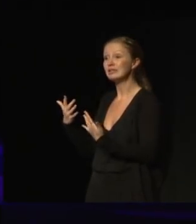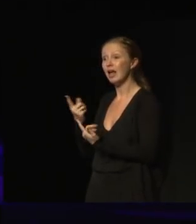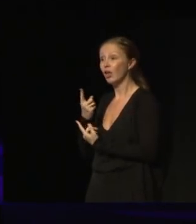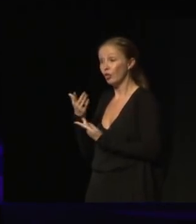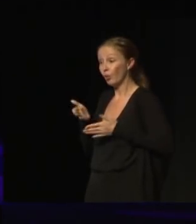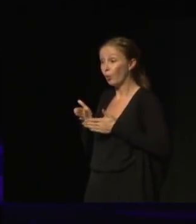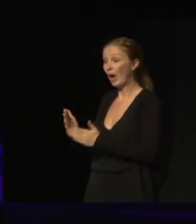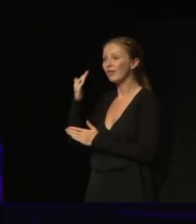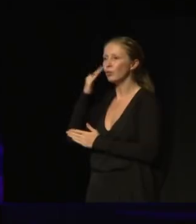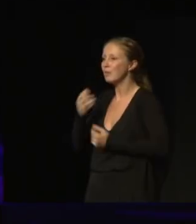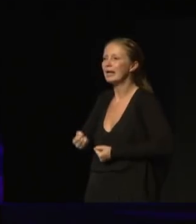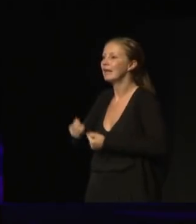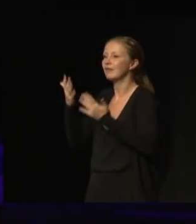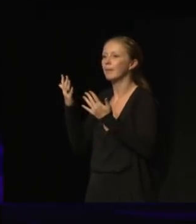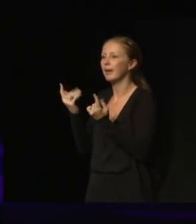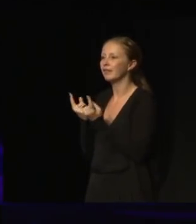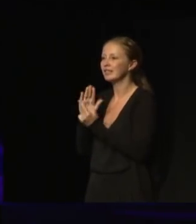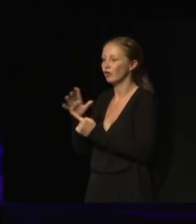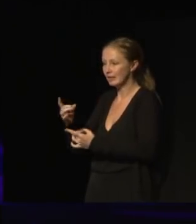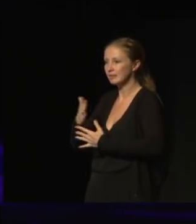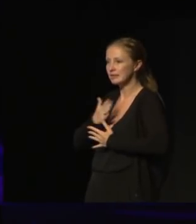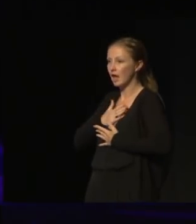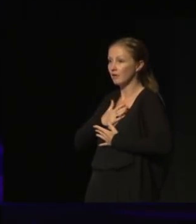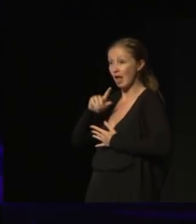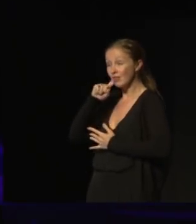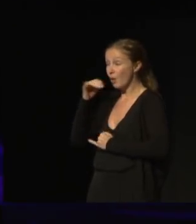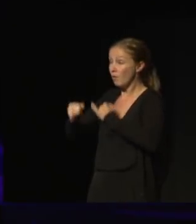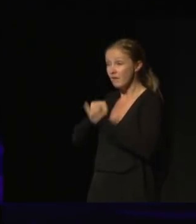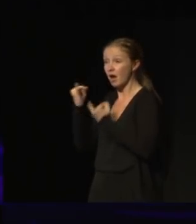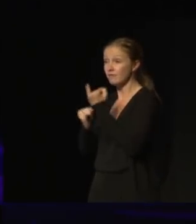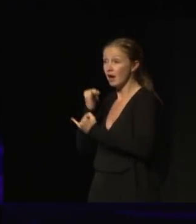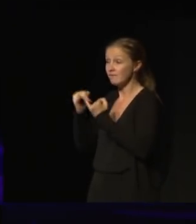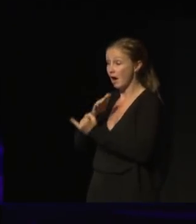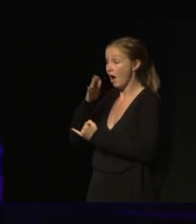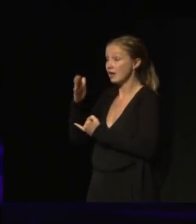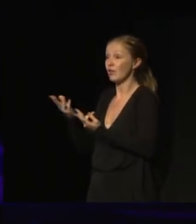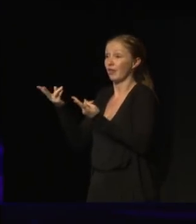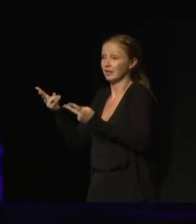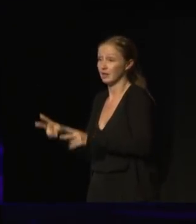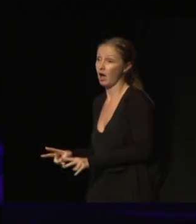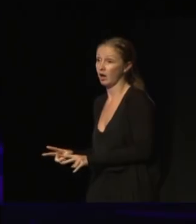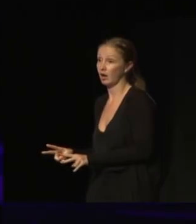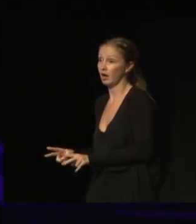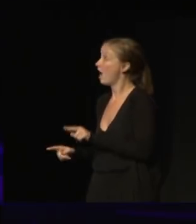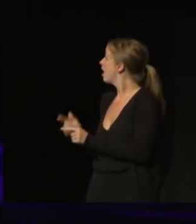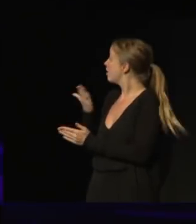The fight for the vote is really a fight to the death. The suffragettes are very keen to show women's vulnerability,